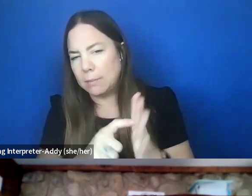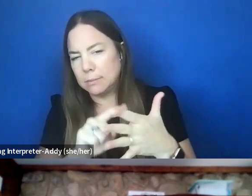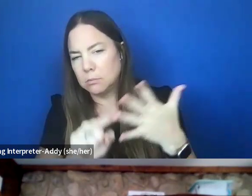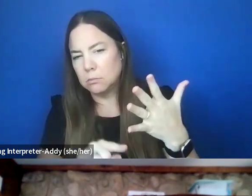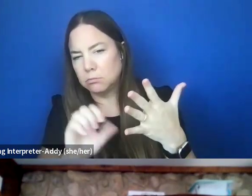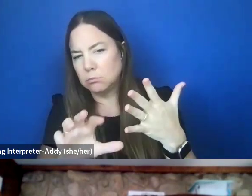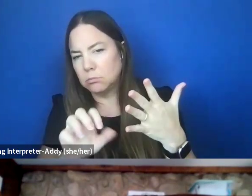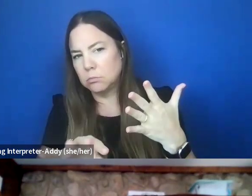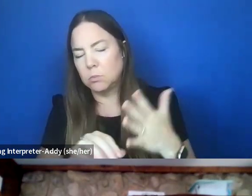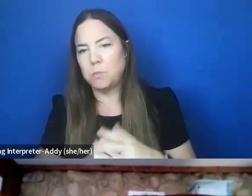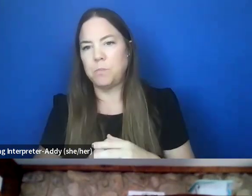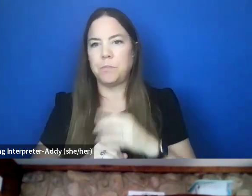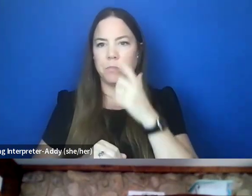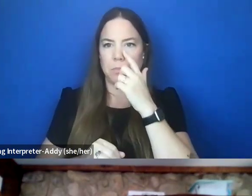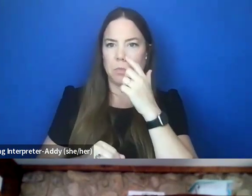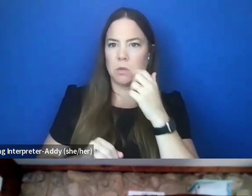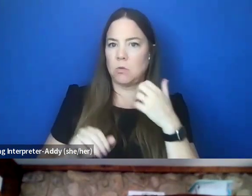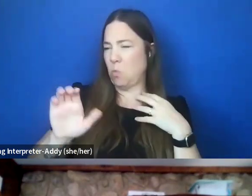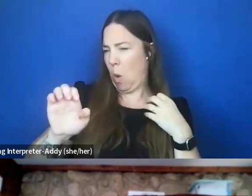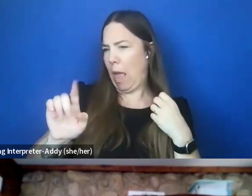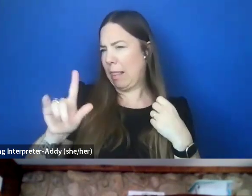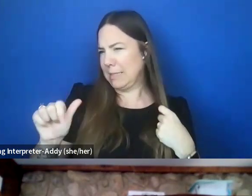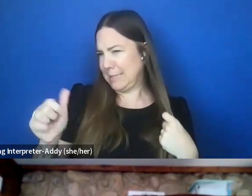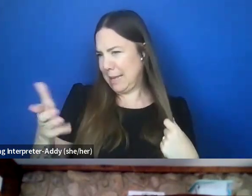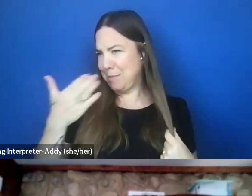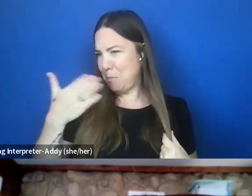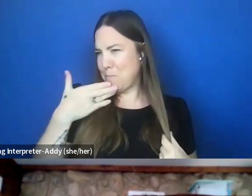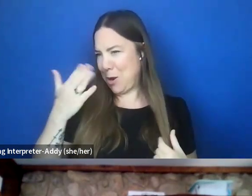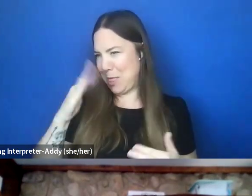Don Dew: I'll let you do the you. You probably have the steel down right Don Dew: wish.